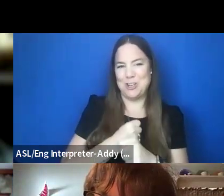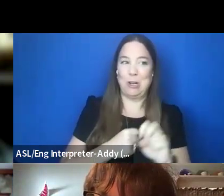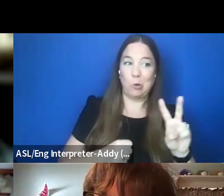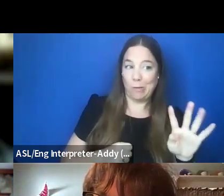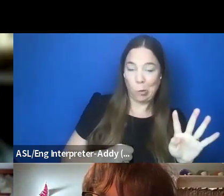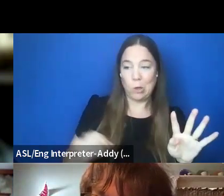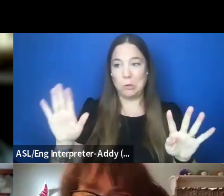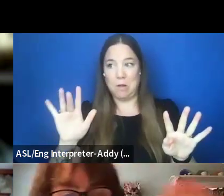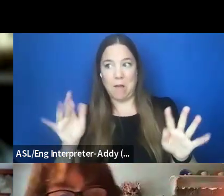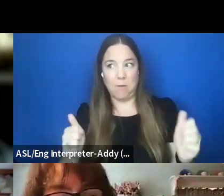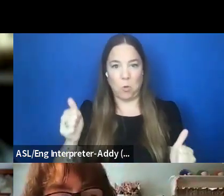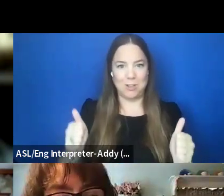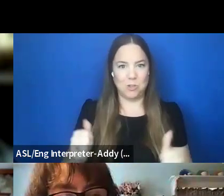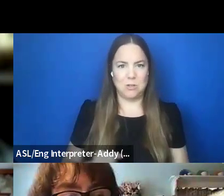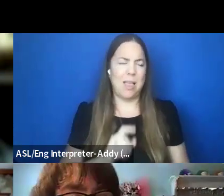Don Dew: It just doesn't help us with money. We need money.